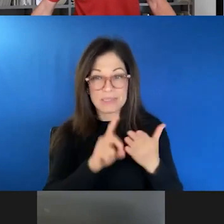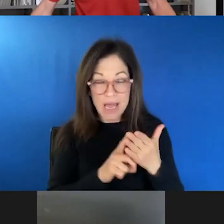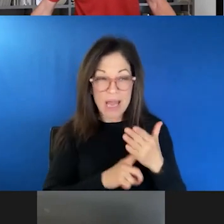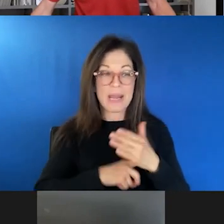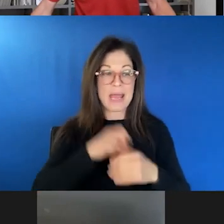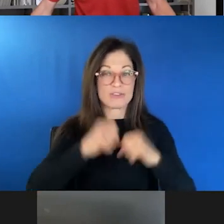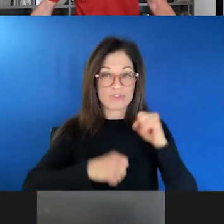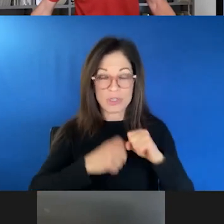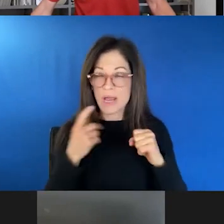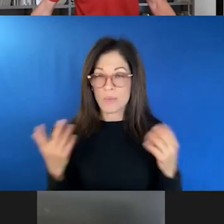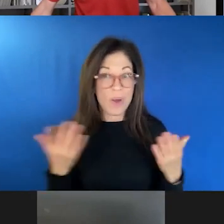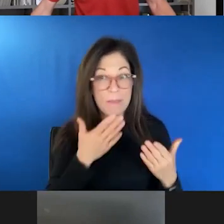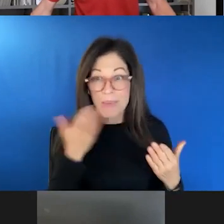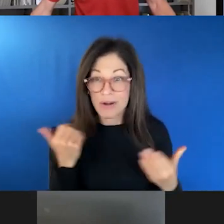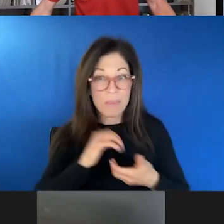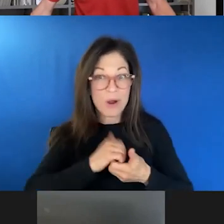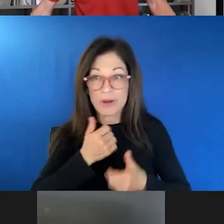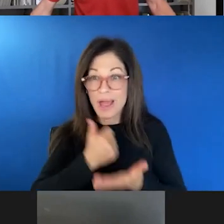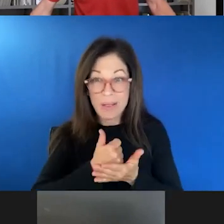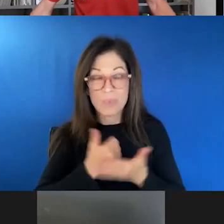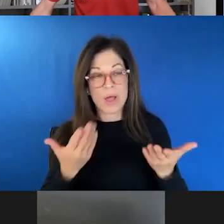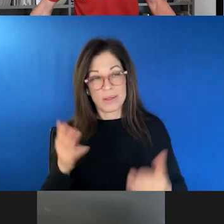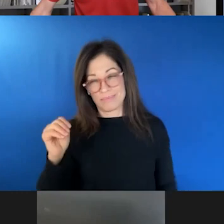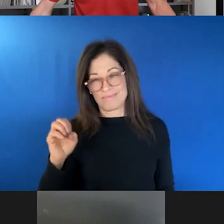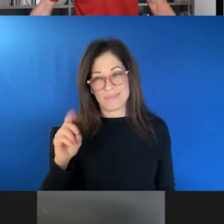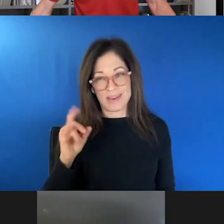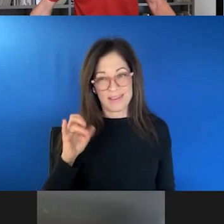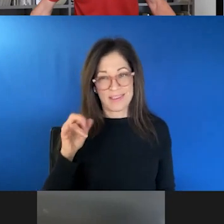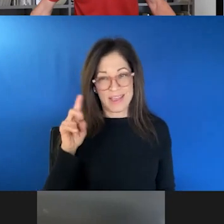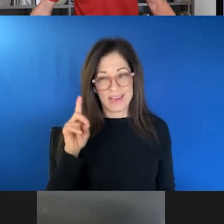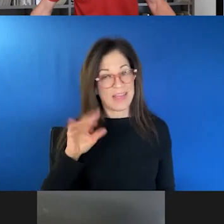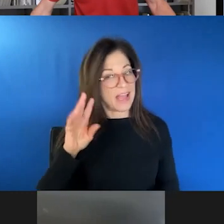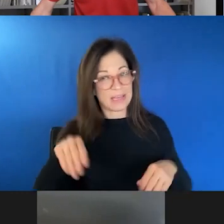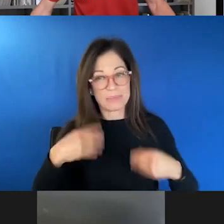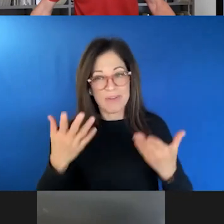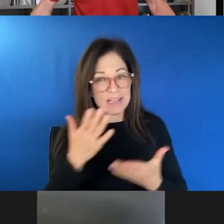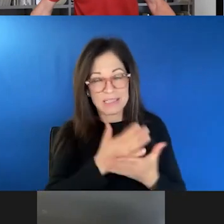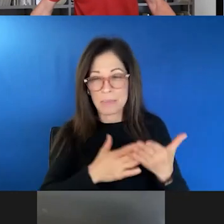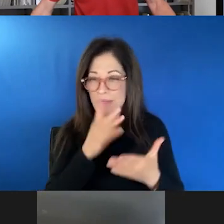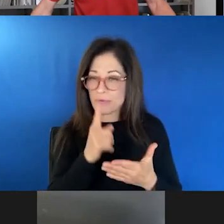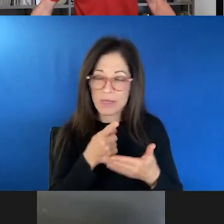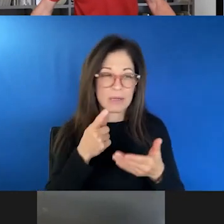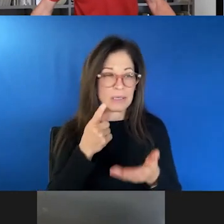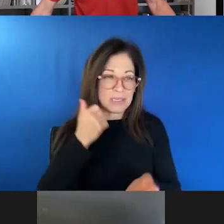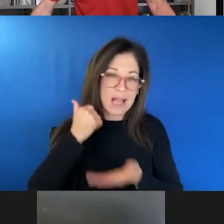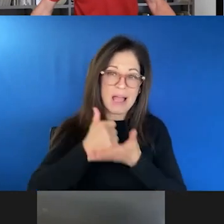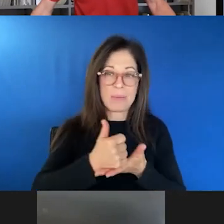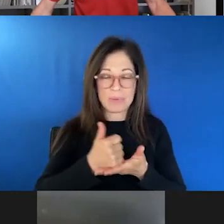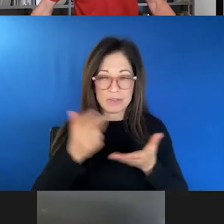THEY REALLY HAVE THE ROCKET FUEL TO HELP A SYSTEM UP.